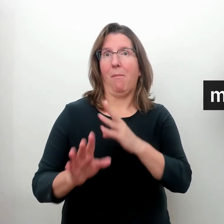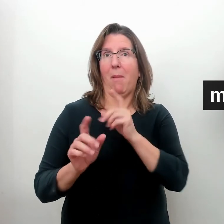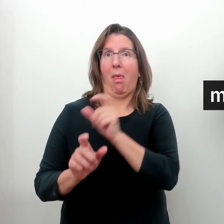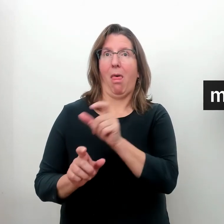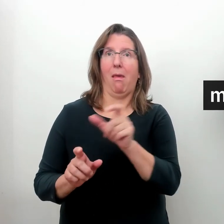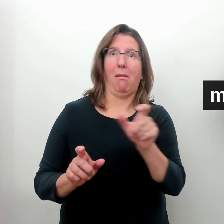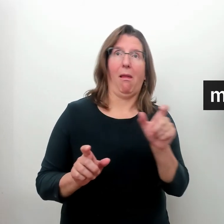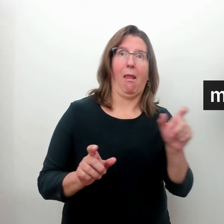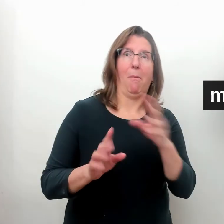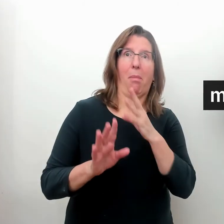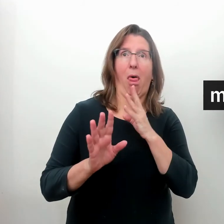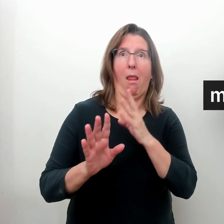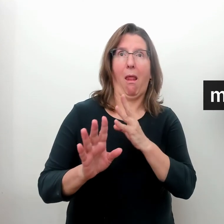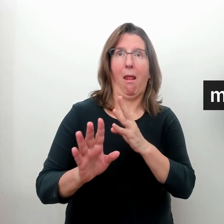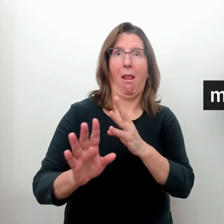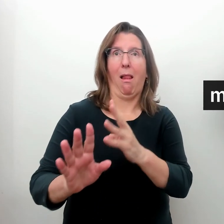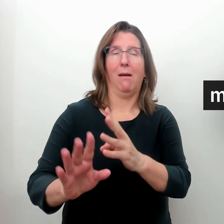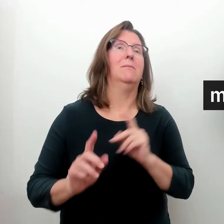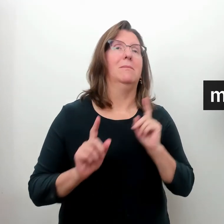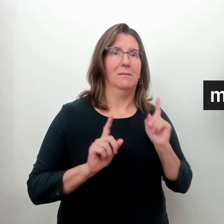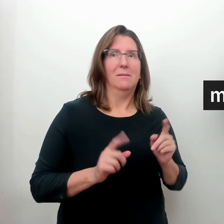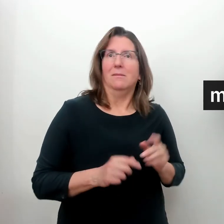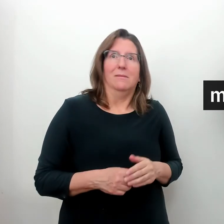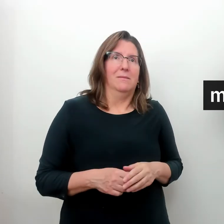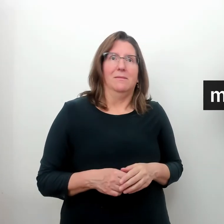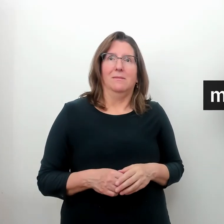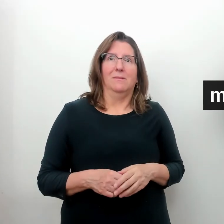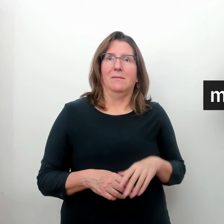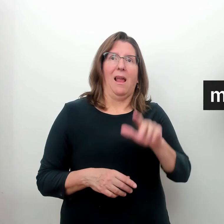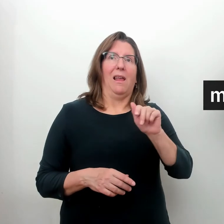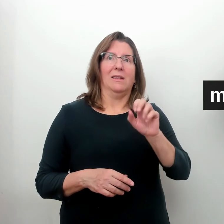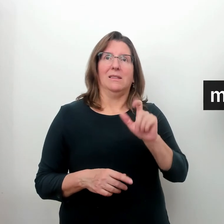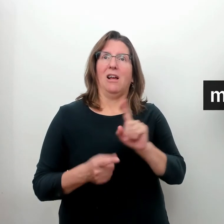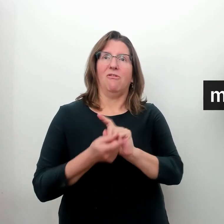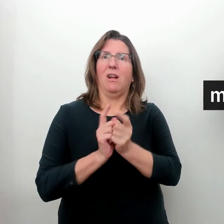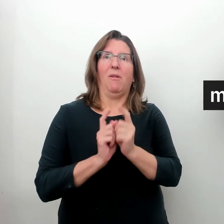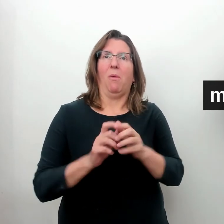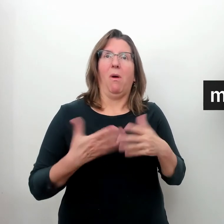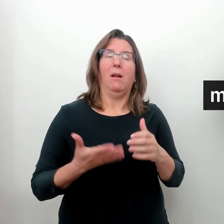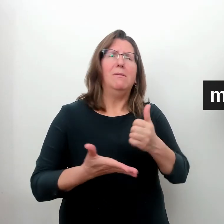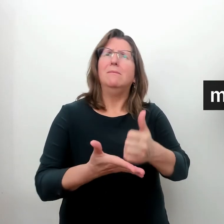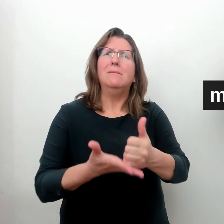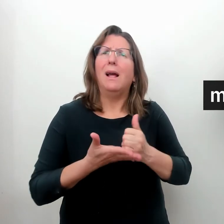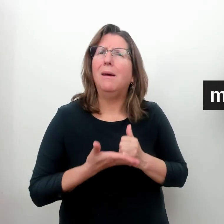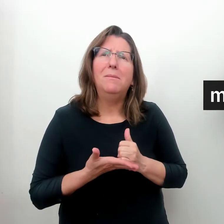English often has more verbiage than what we would use in ASL to say the same thing.